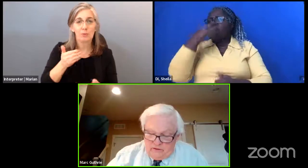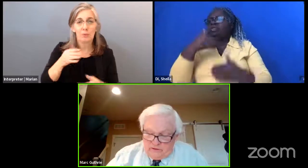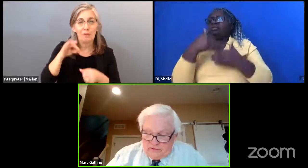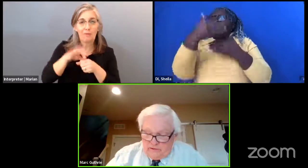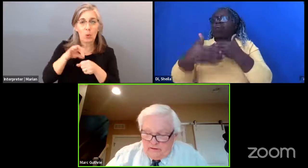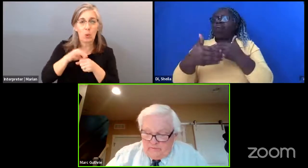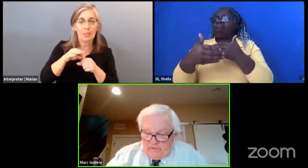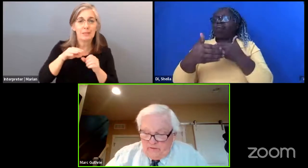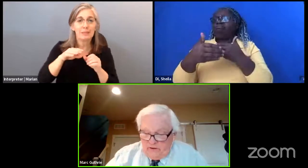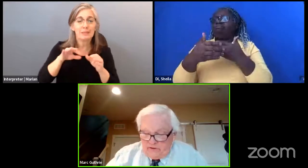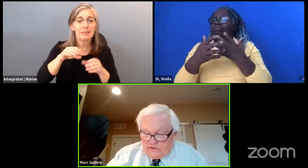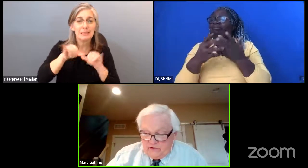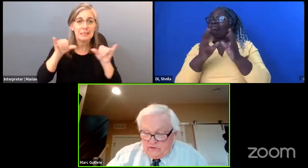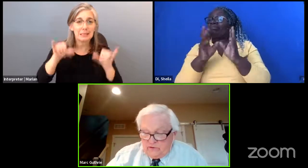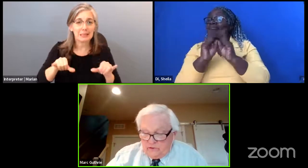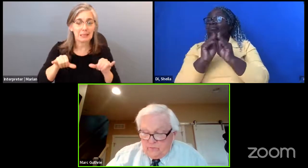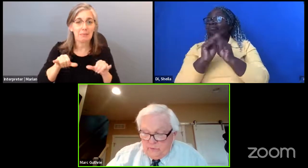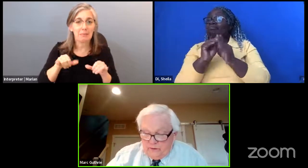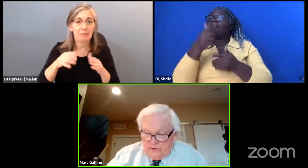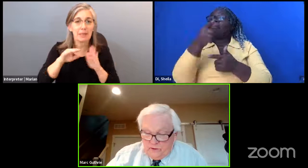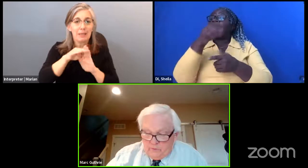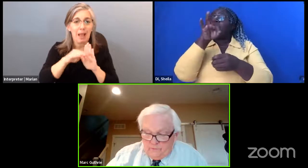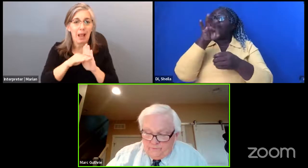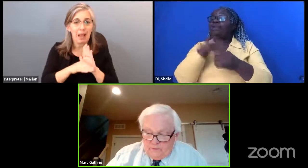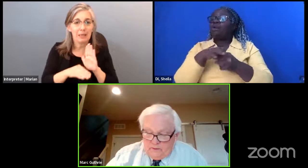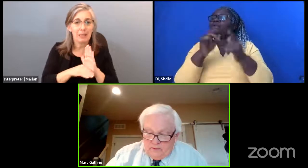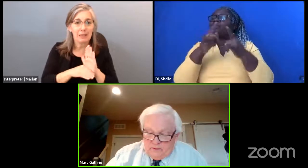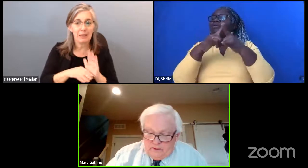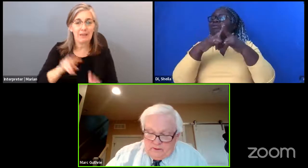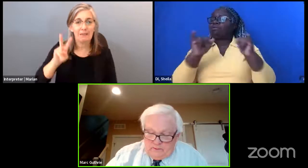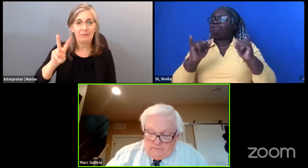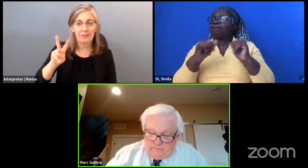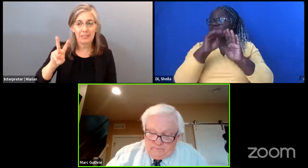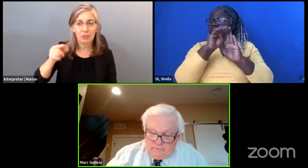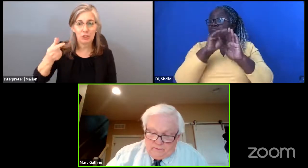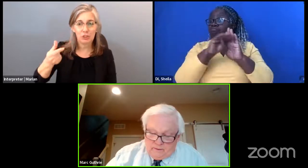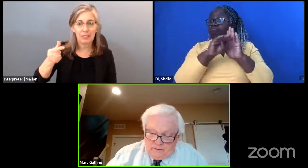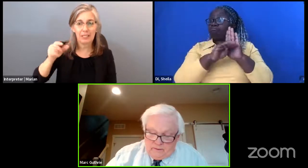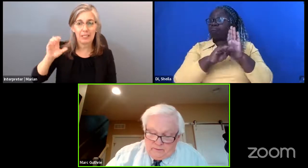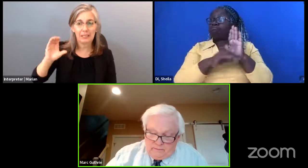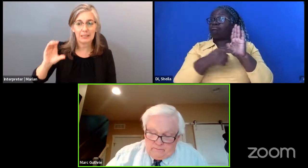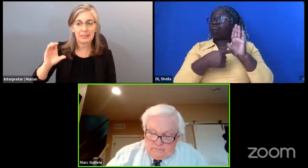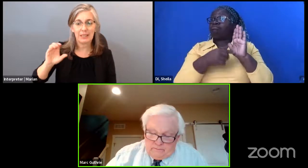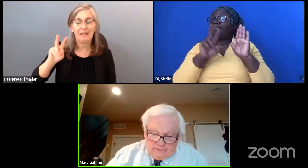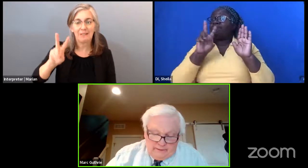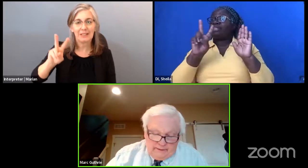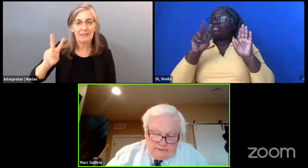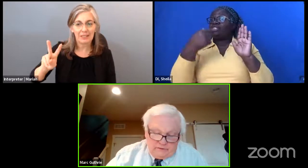known as VVSG 2.0.